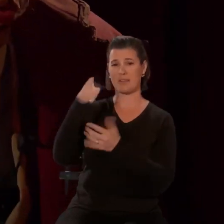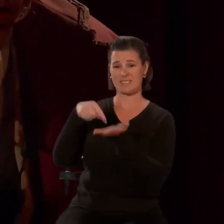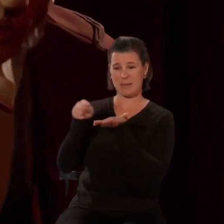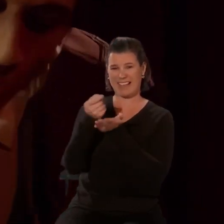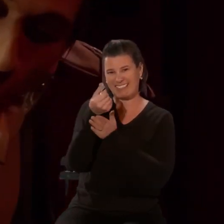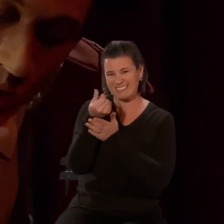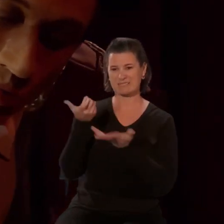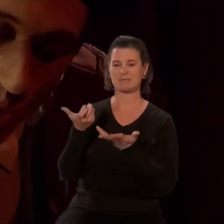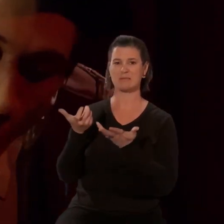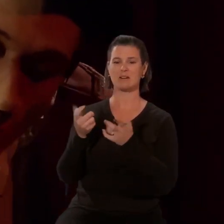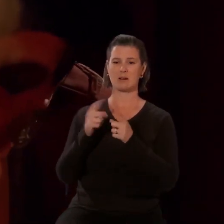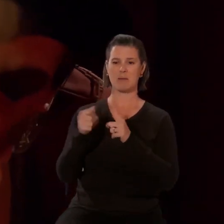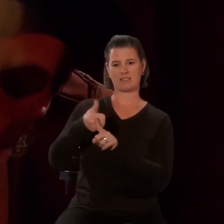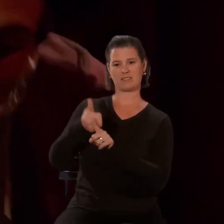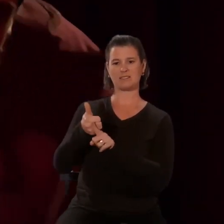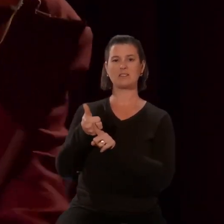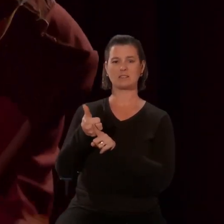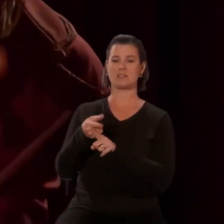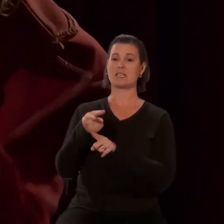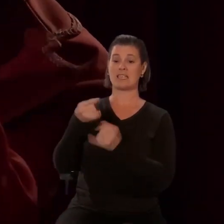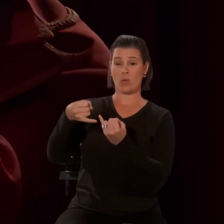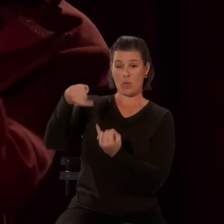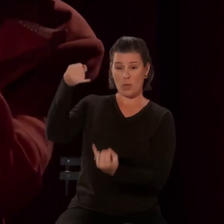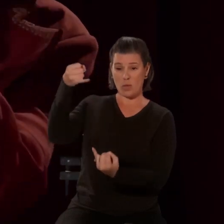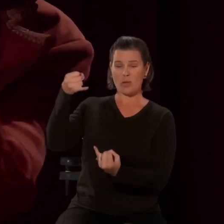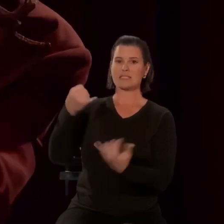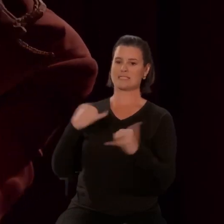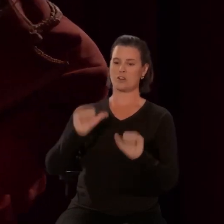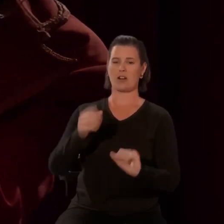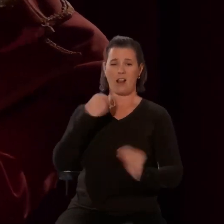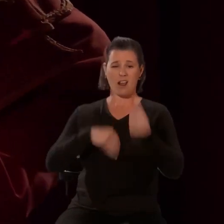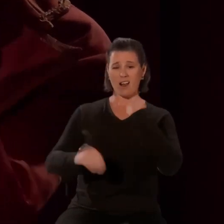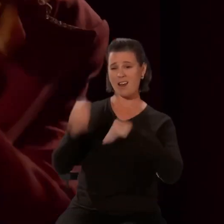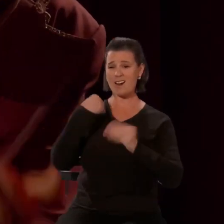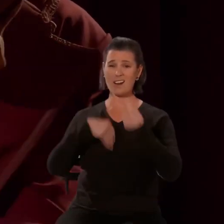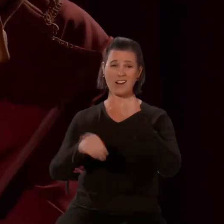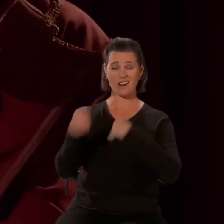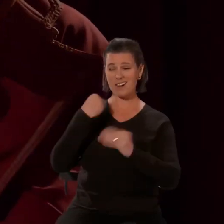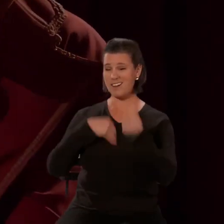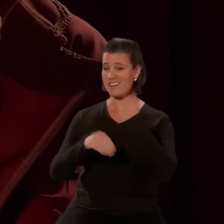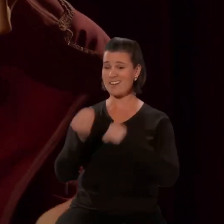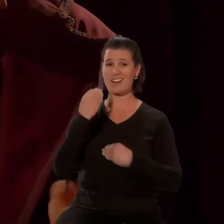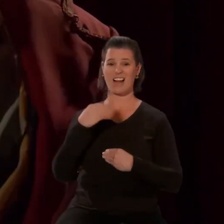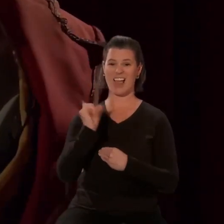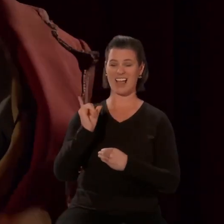since even though he was thin, he had the eating capacity of an anaconda snake. Woo! That boy could eat.